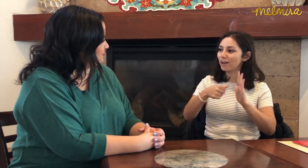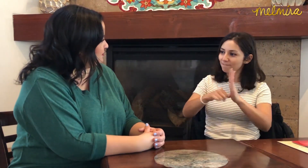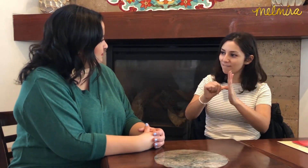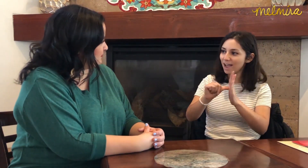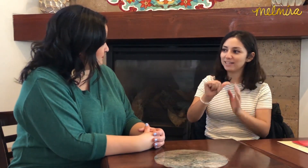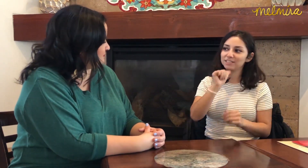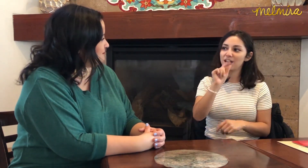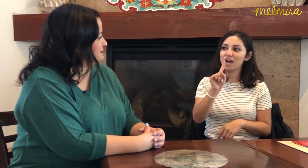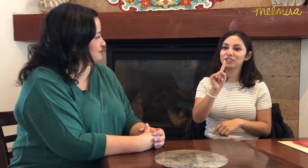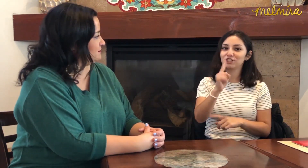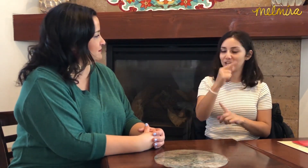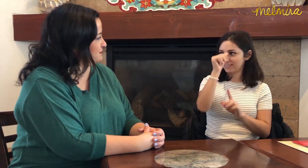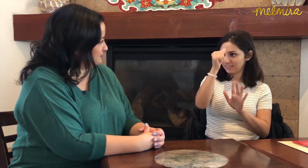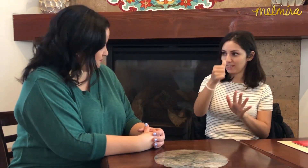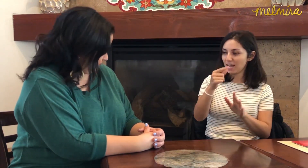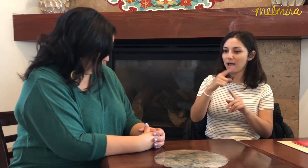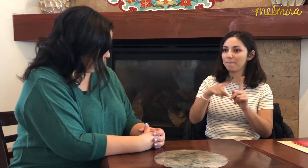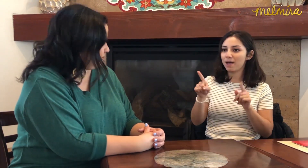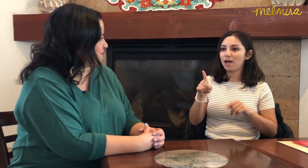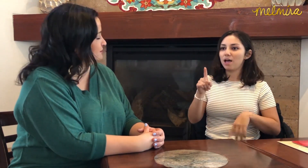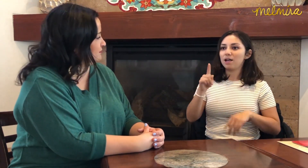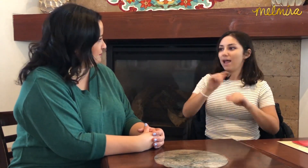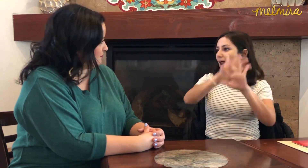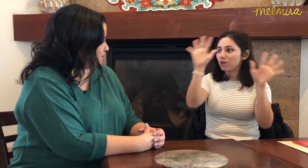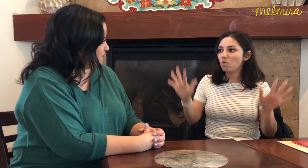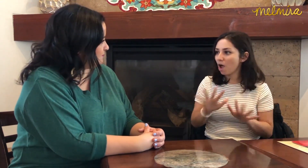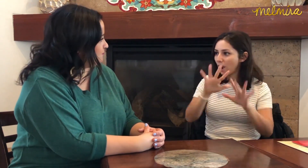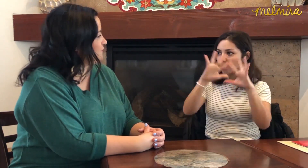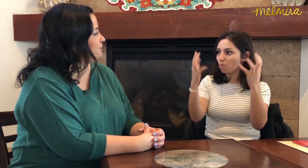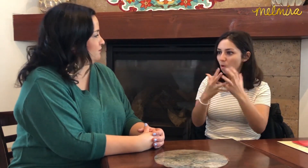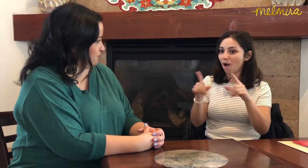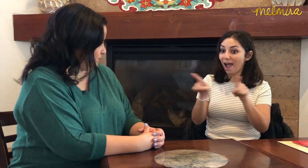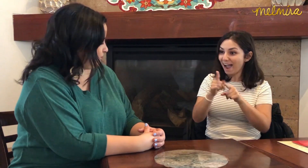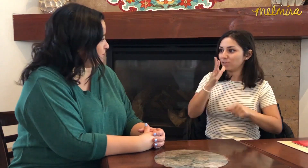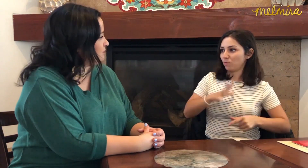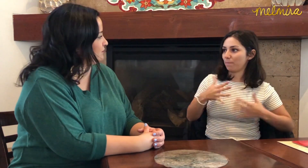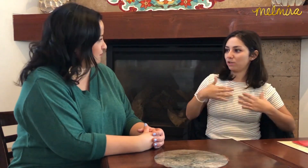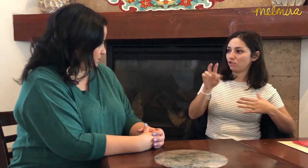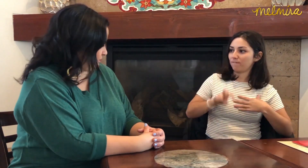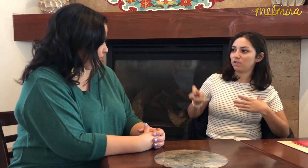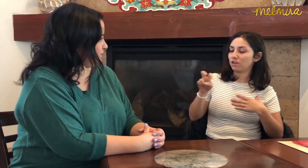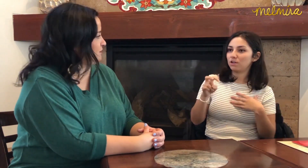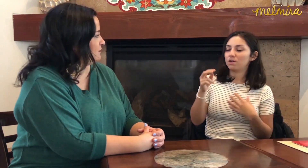to make sure to emphasize that it's not just India, but everywhere else in the world as a female traveler,